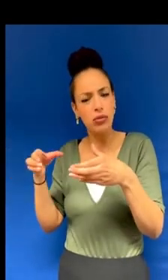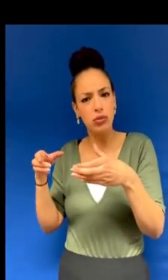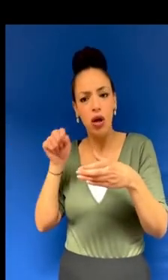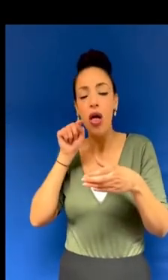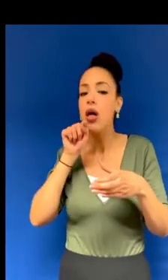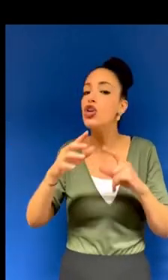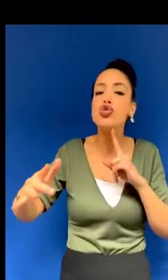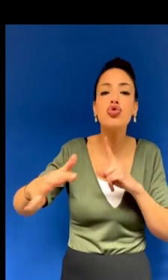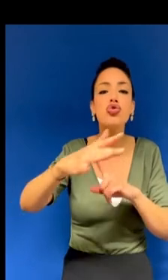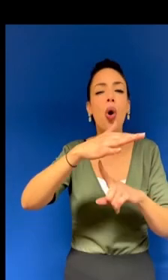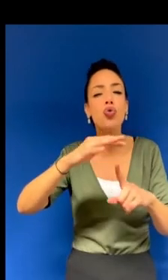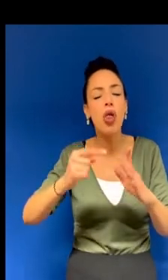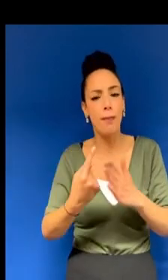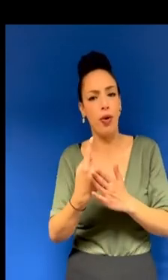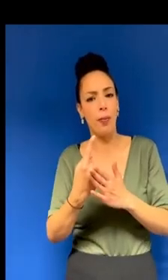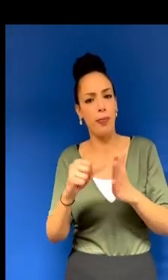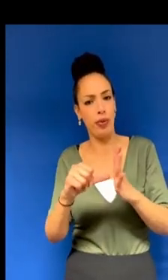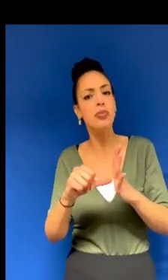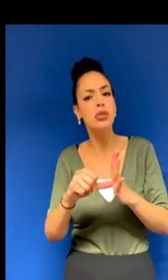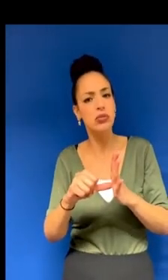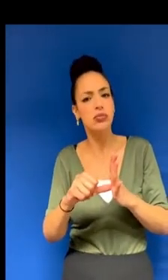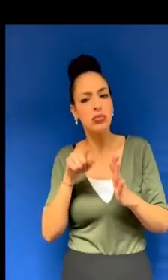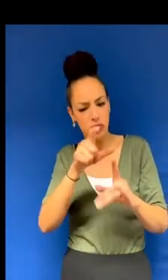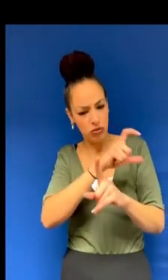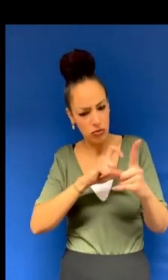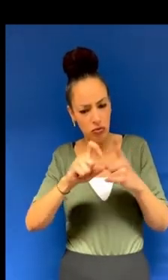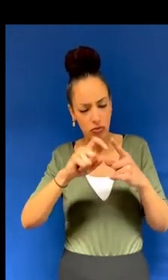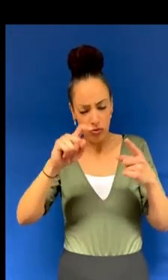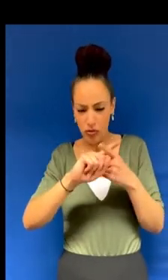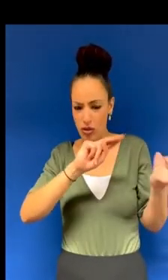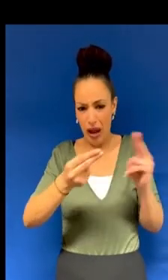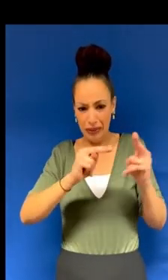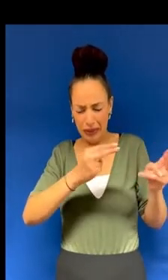in dealing with COVID-19. The virus spread rapidly but people weren't dying to that same impact,